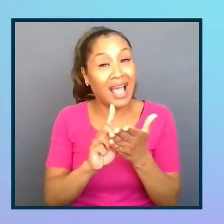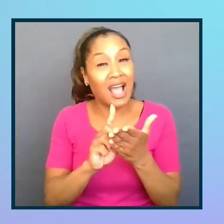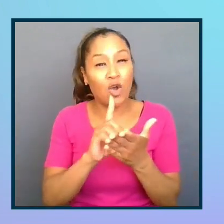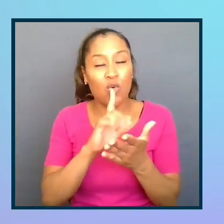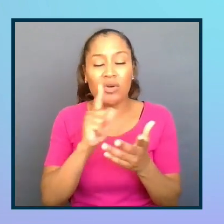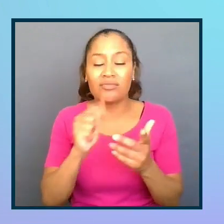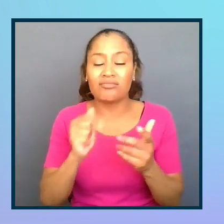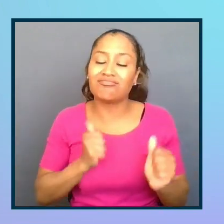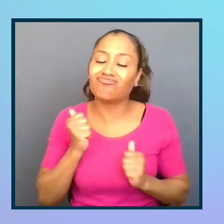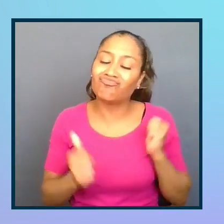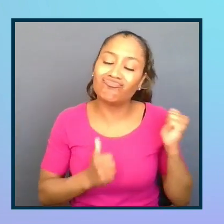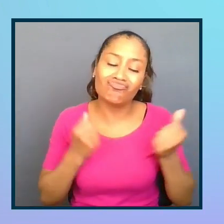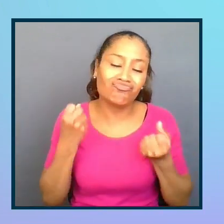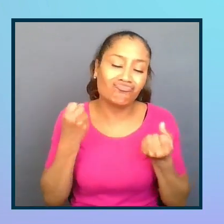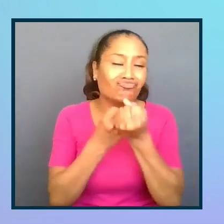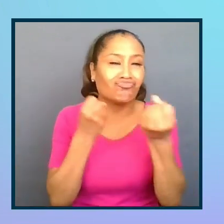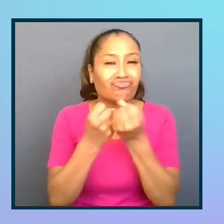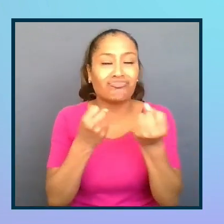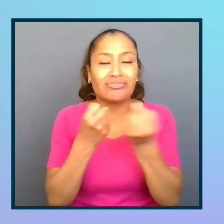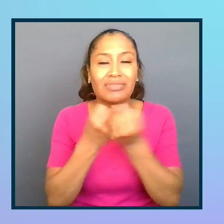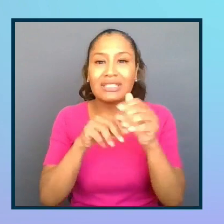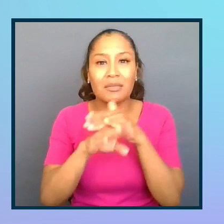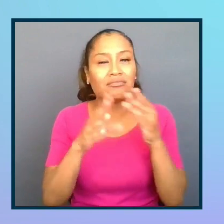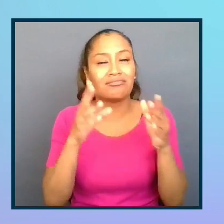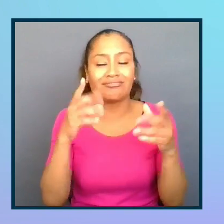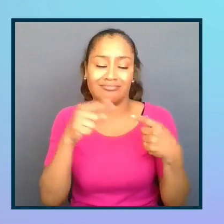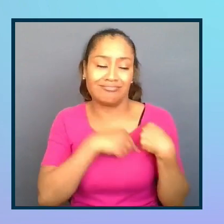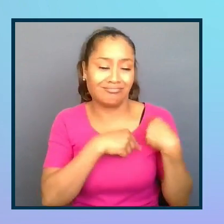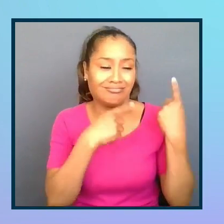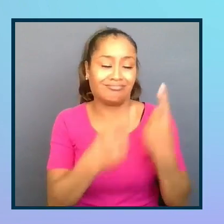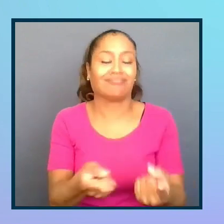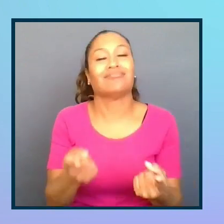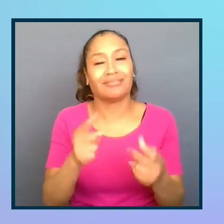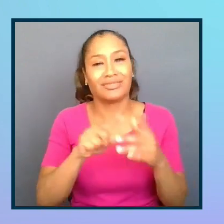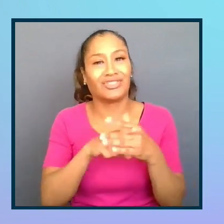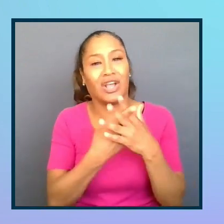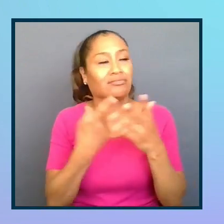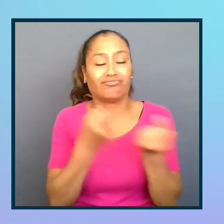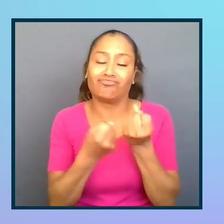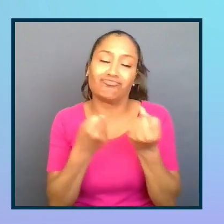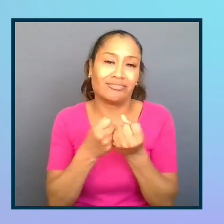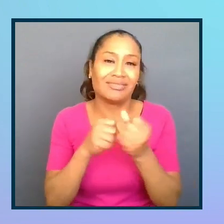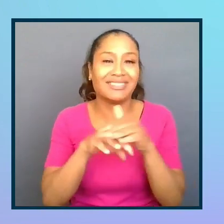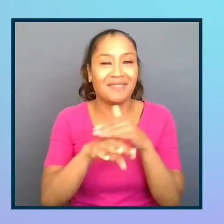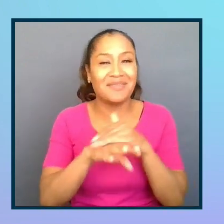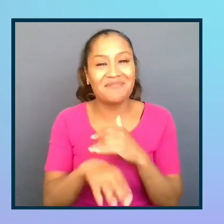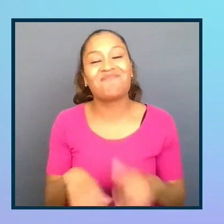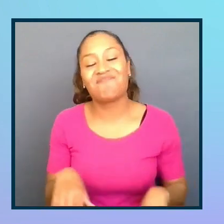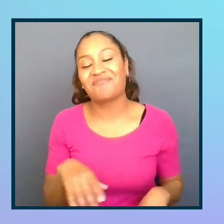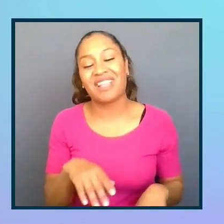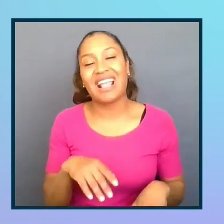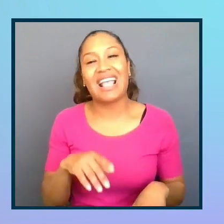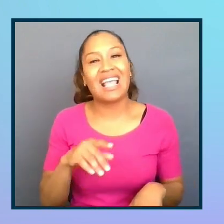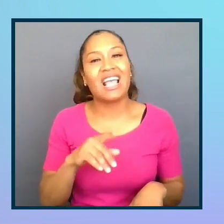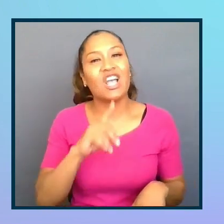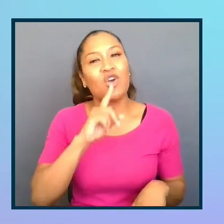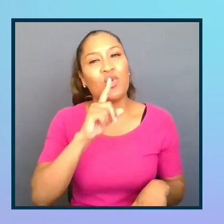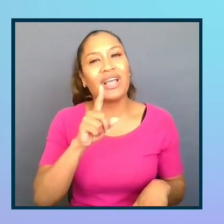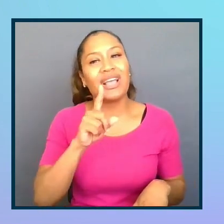and onboard with accessibility from the start. So it's been relatively easy, I suppose,